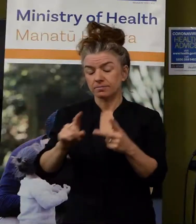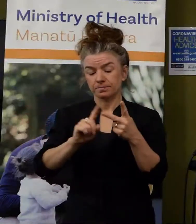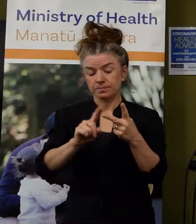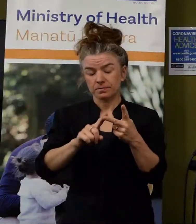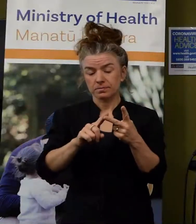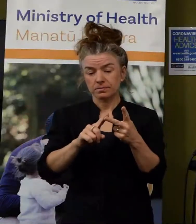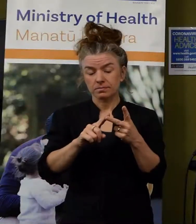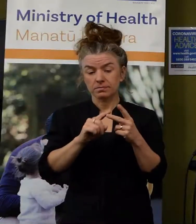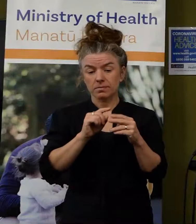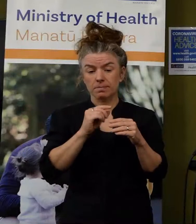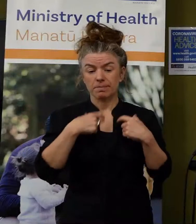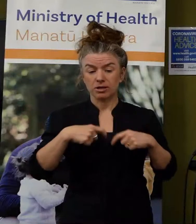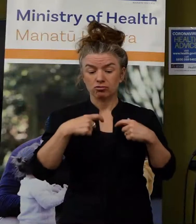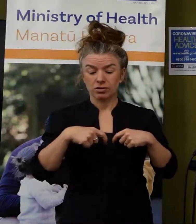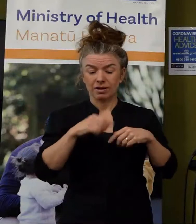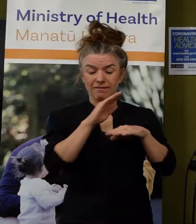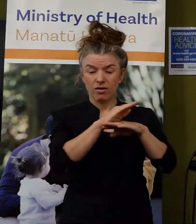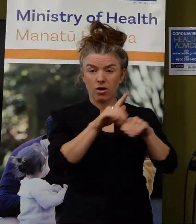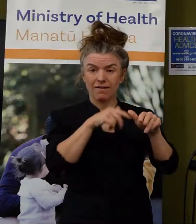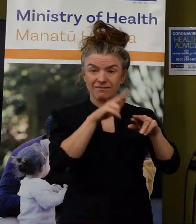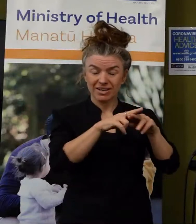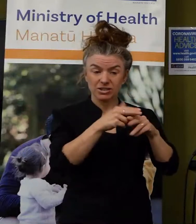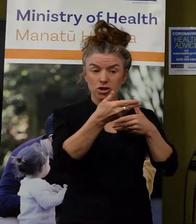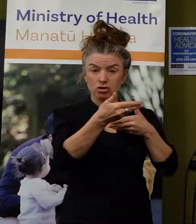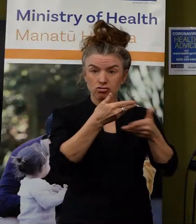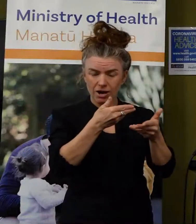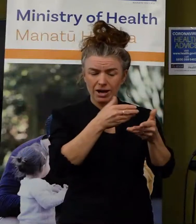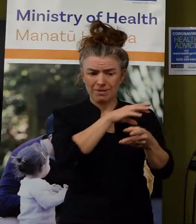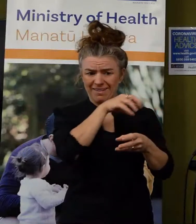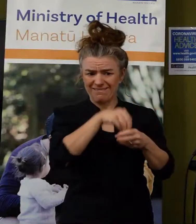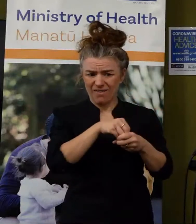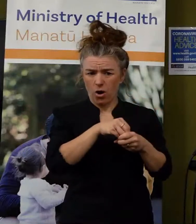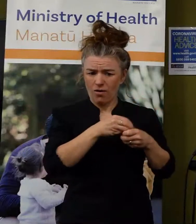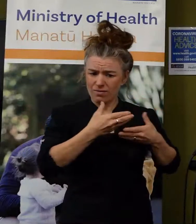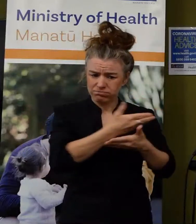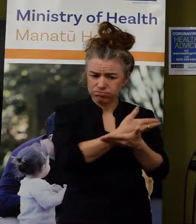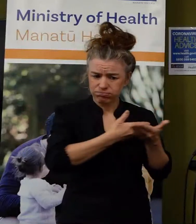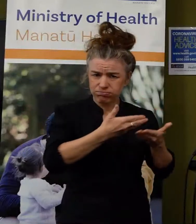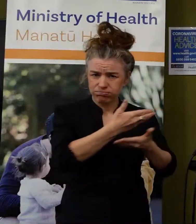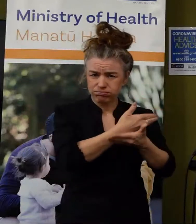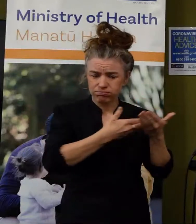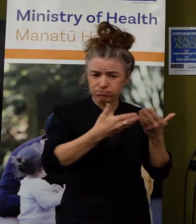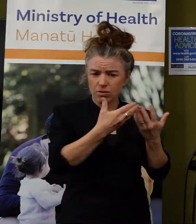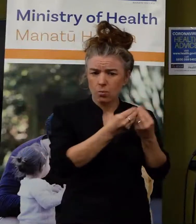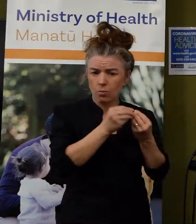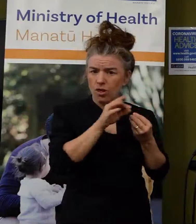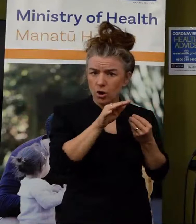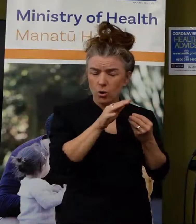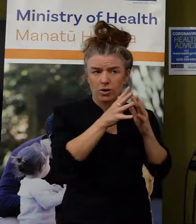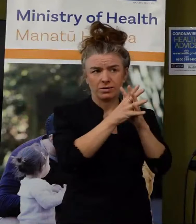and Trade have been part of discussions right from the early days with the WHO,